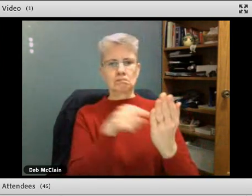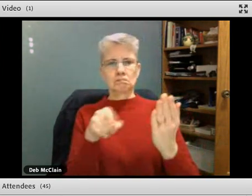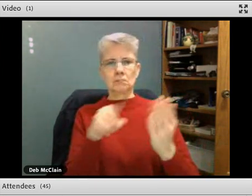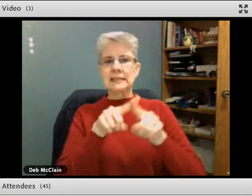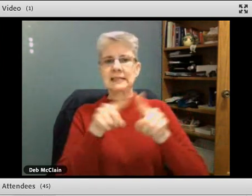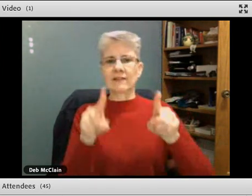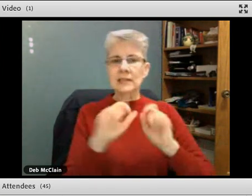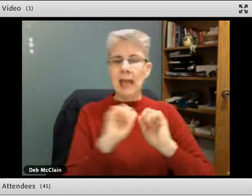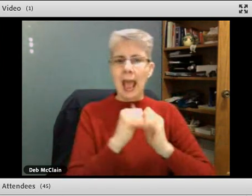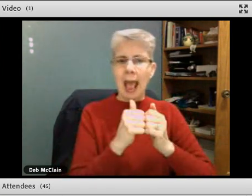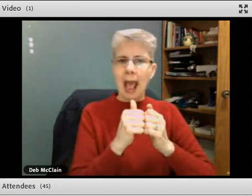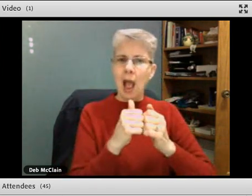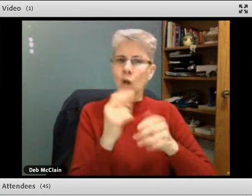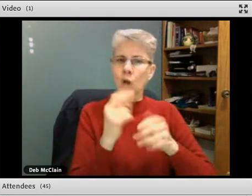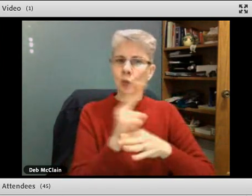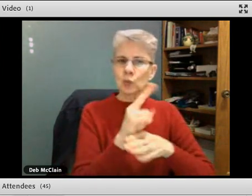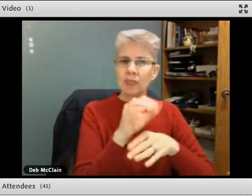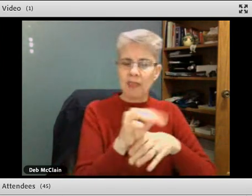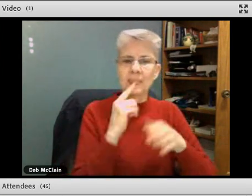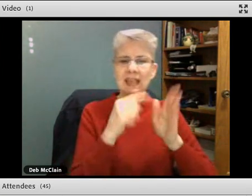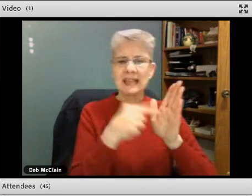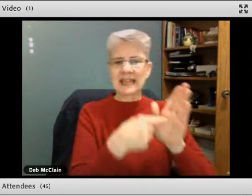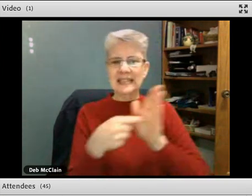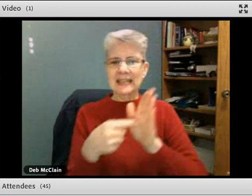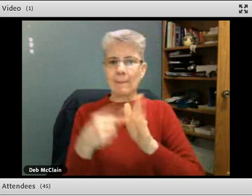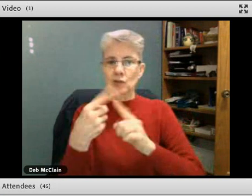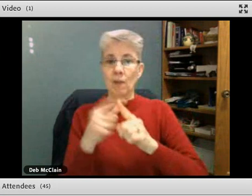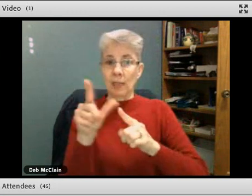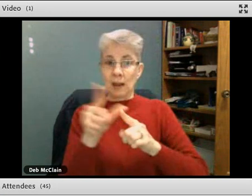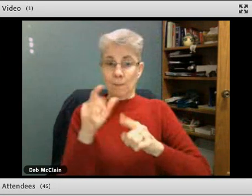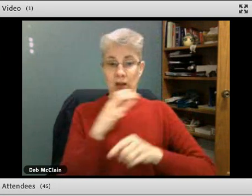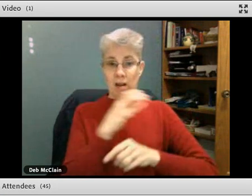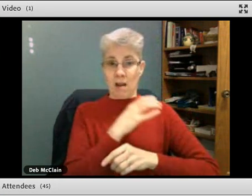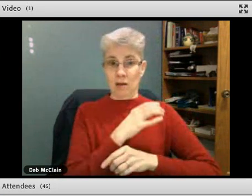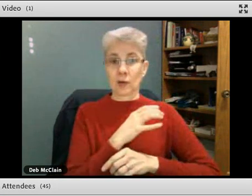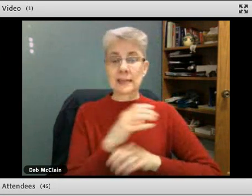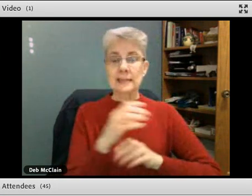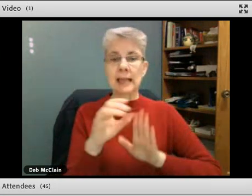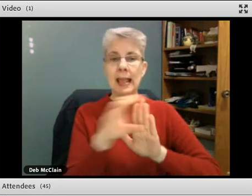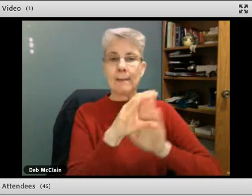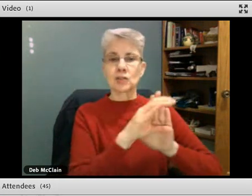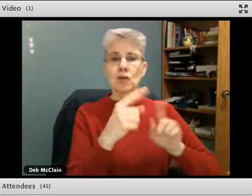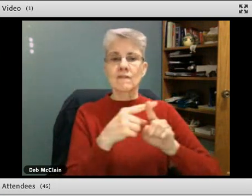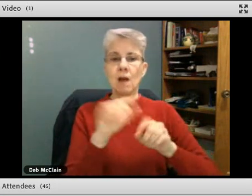These examples are both from the Library of Congress. The images are from Amazon, just full disclosure,